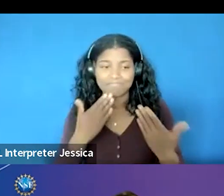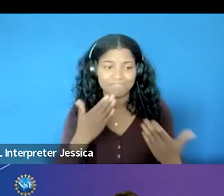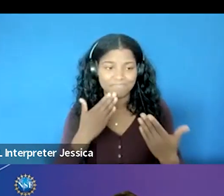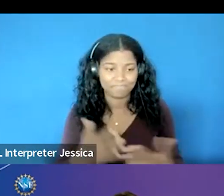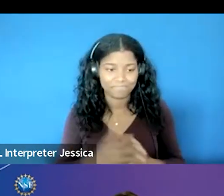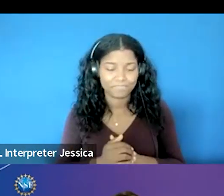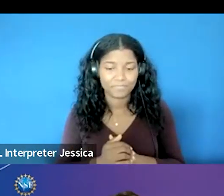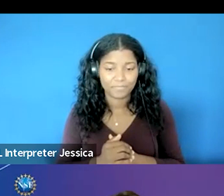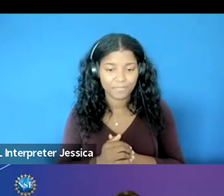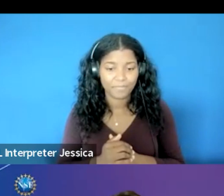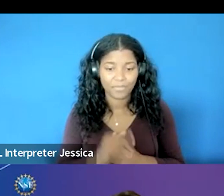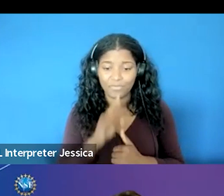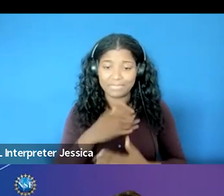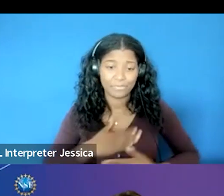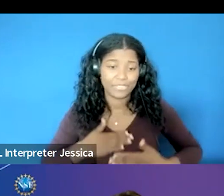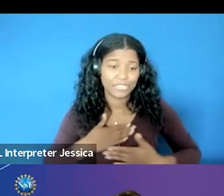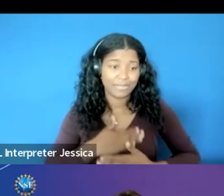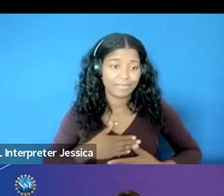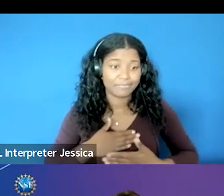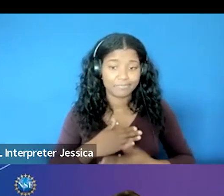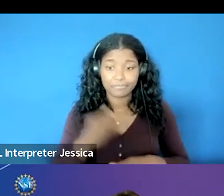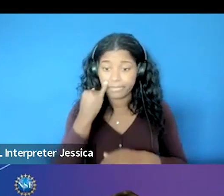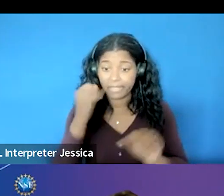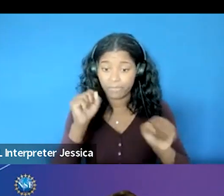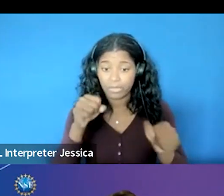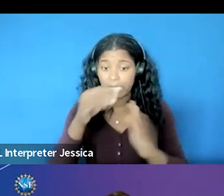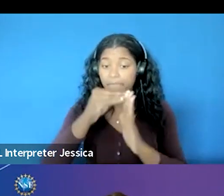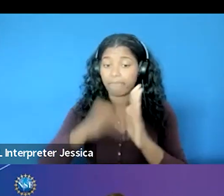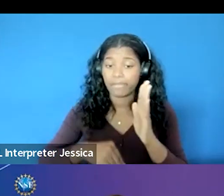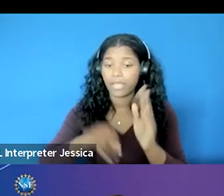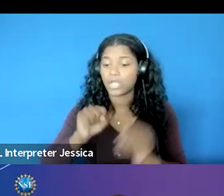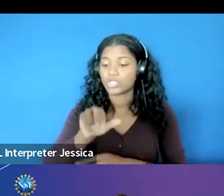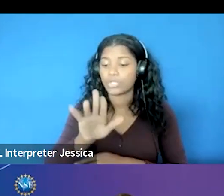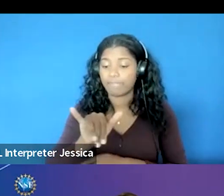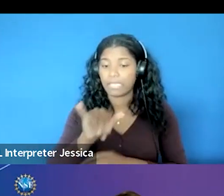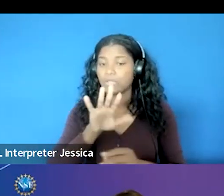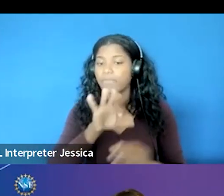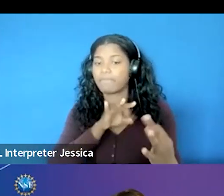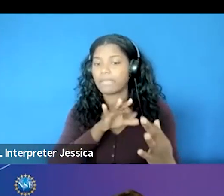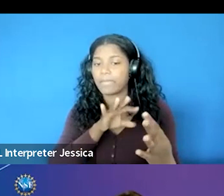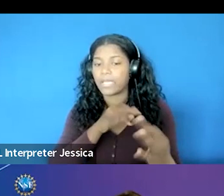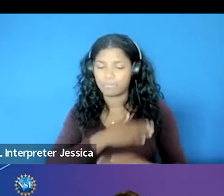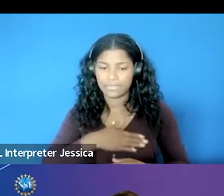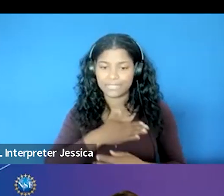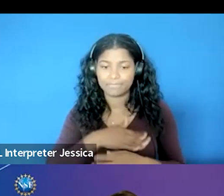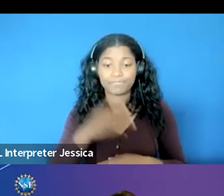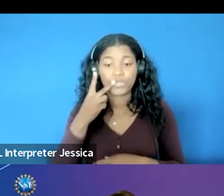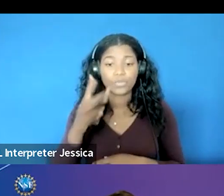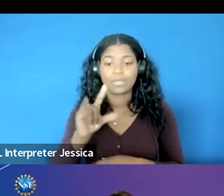We greatly appreciate it if you all could complete our survey so we can get your feedback. You can find the link to the survey in the chat.